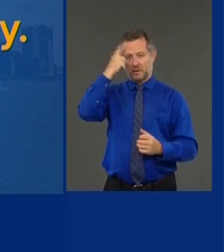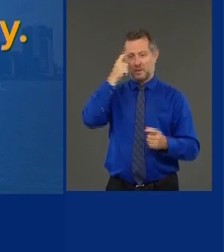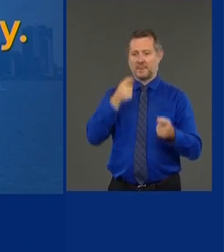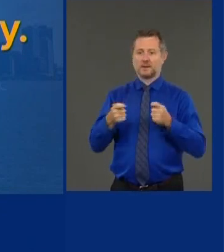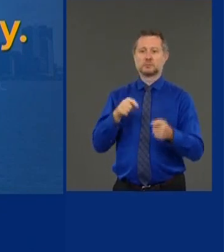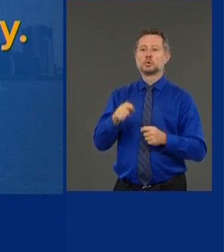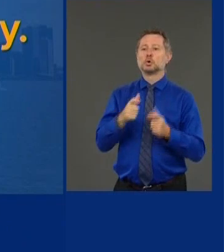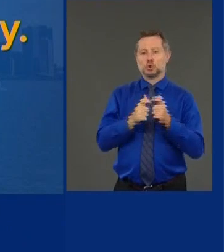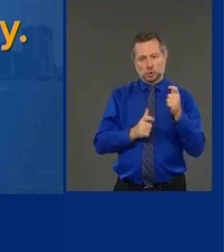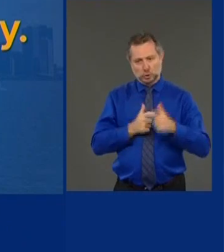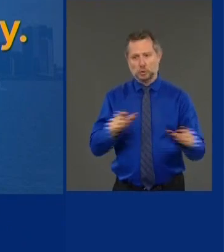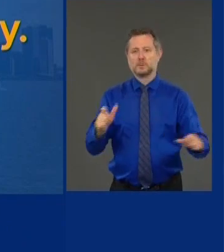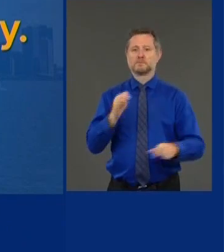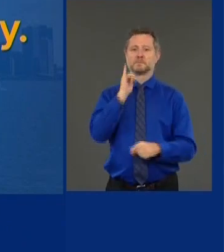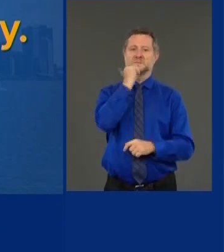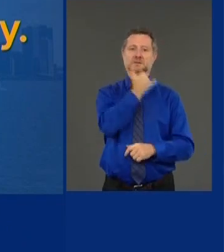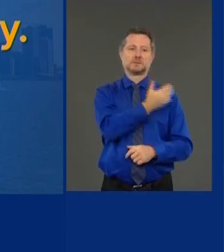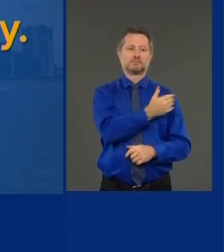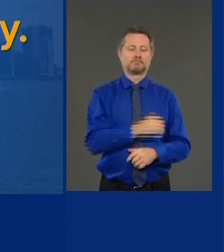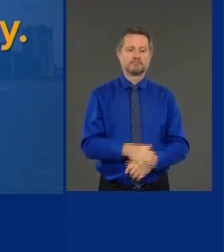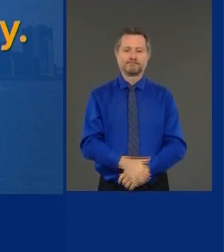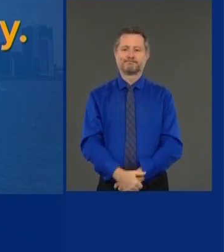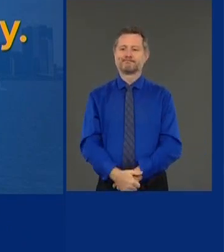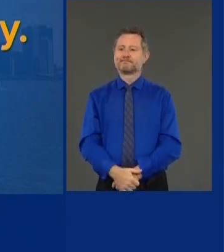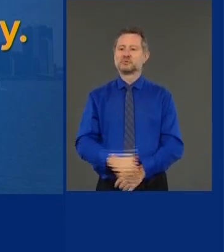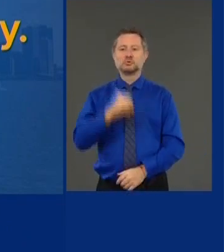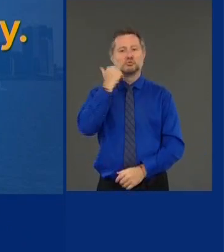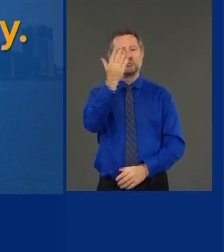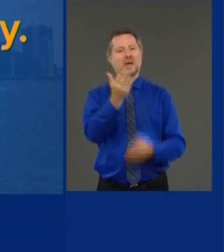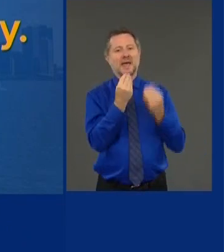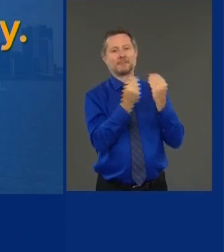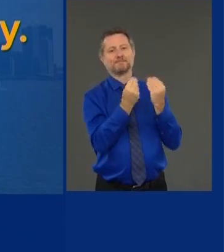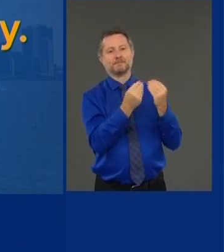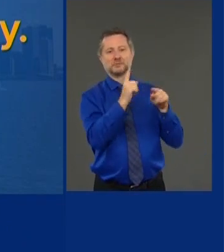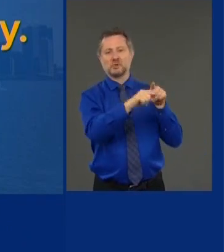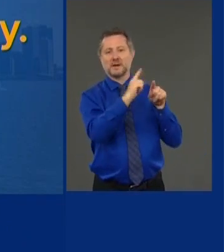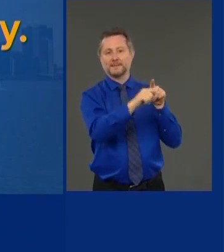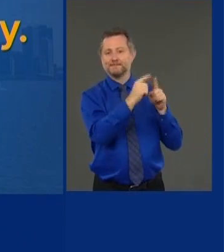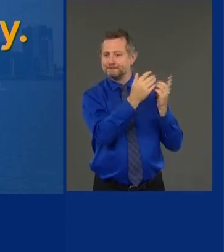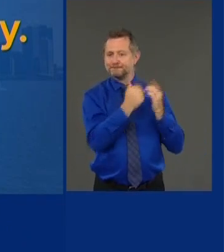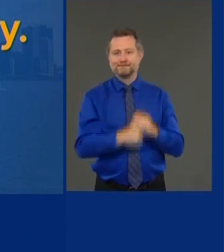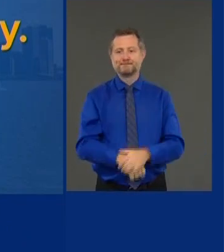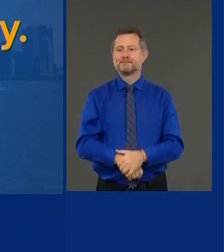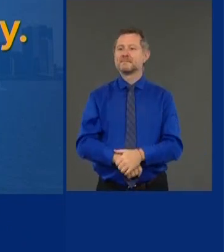IT WILL NEVER END. THIS WAS A COLOSSAL BLUNDER, HOW COVID WAS HANDLED BY THIS FEDERAL GOVERNMENT, COLOSSAL